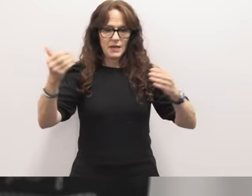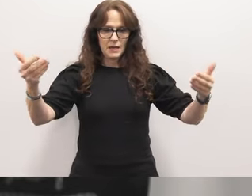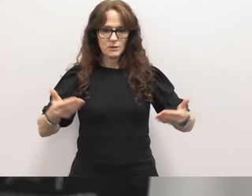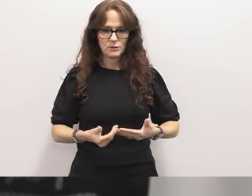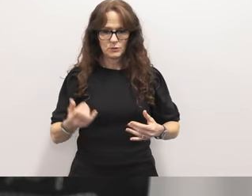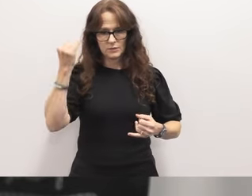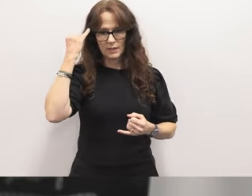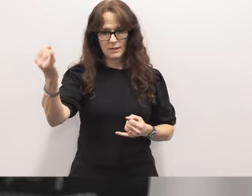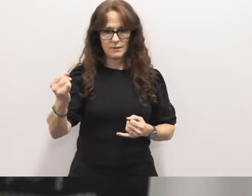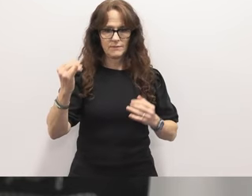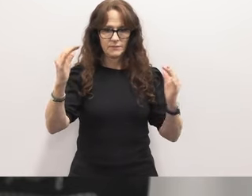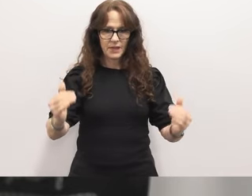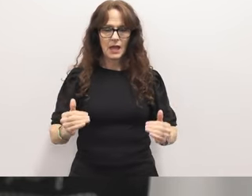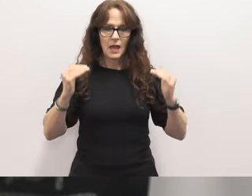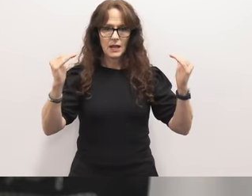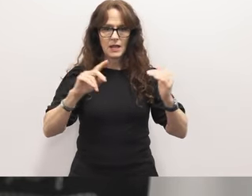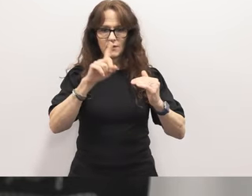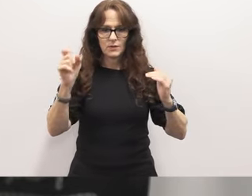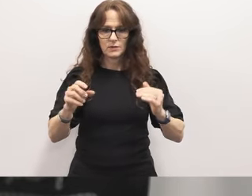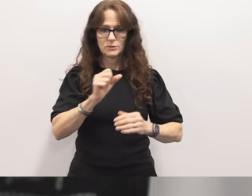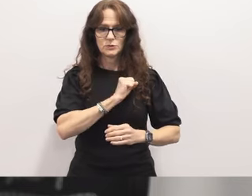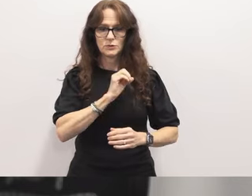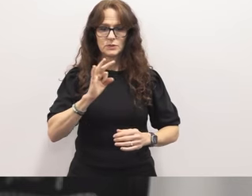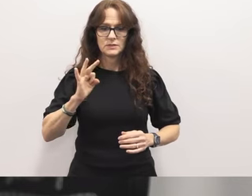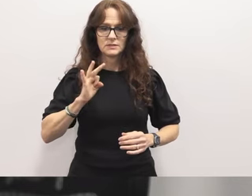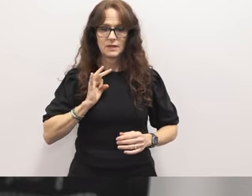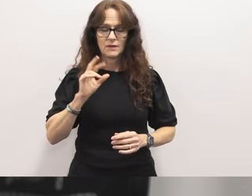of higher level questioning to my staff in 2015.